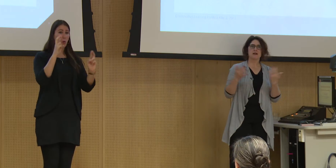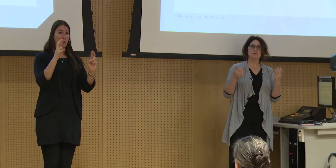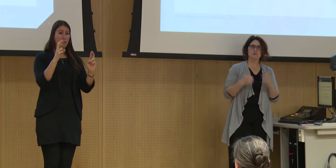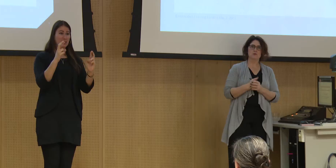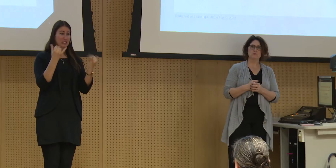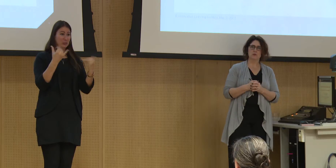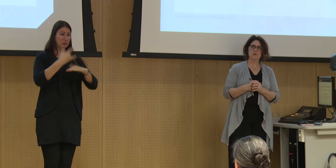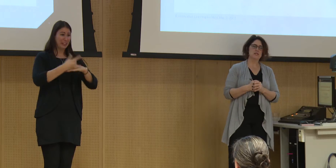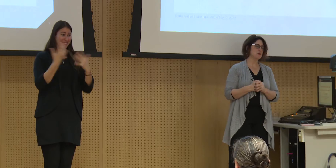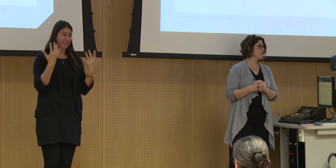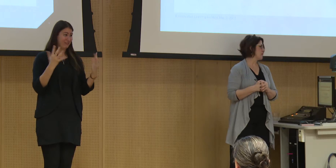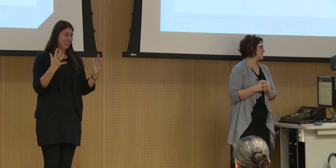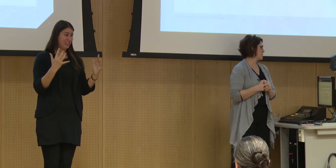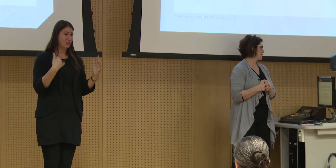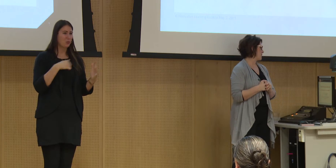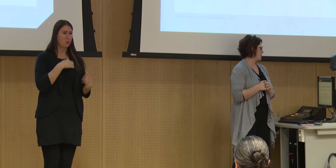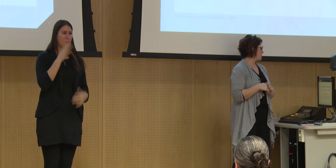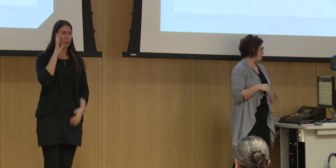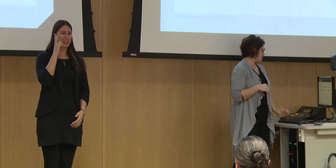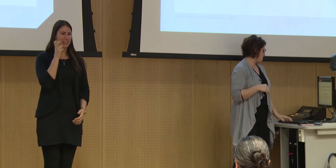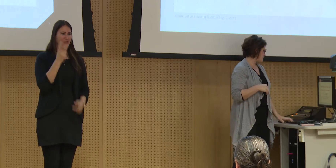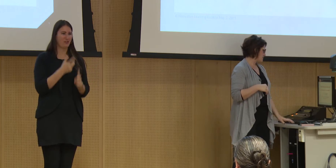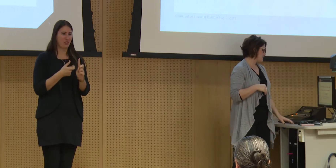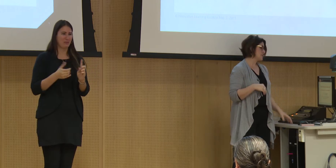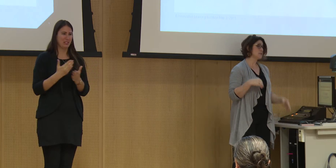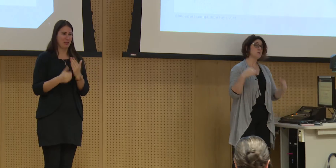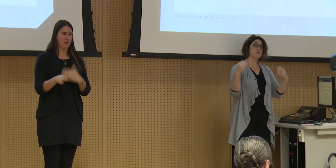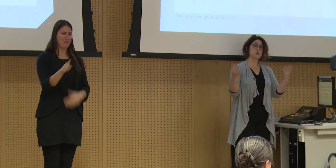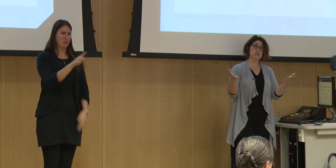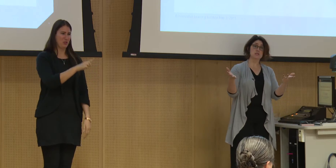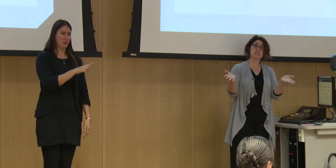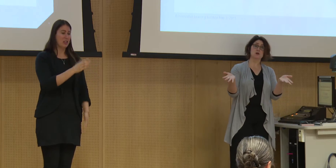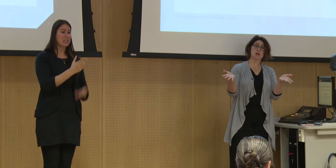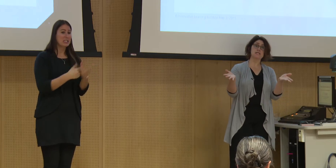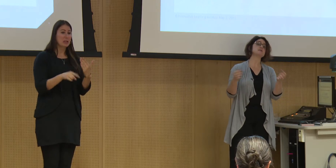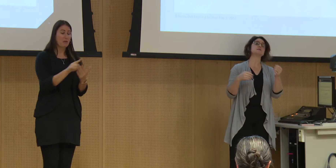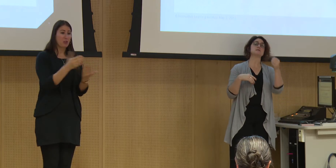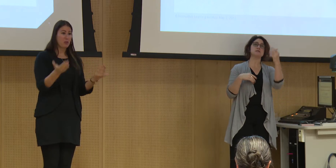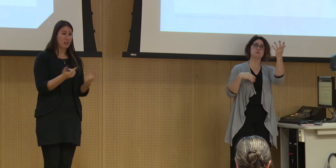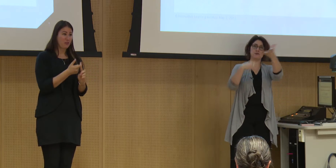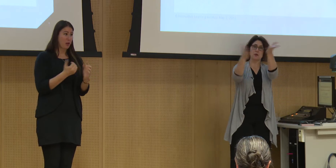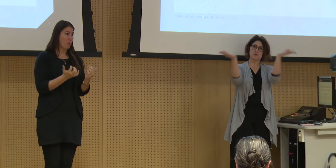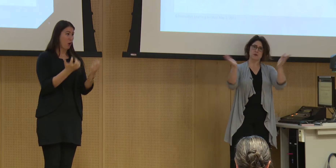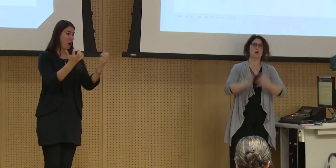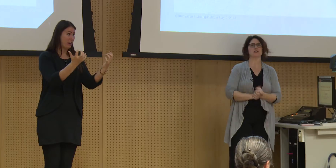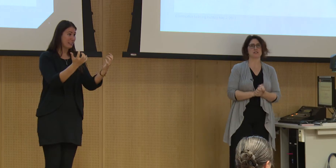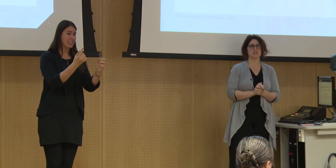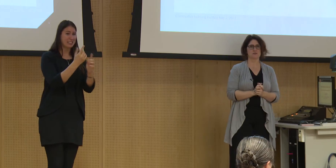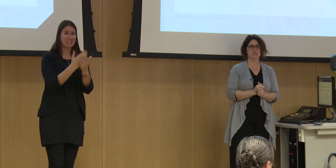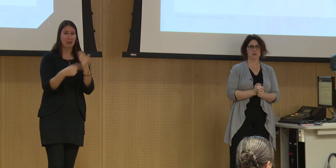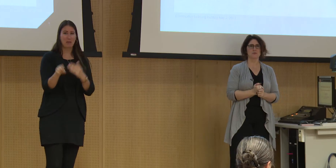we'll be hearing from some of you, some of you here in the audience and some of you out there watching the video.